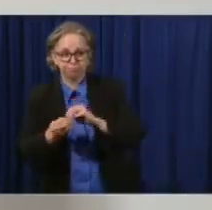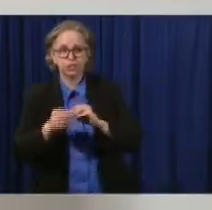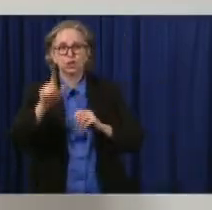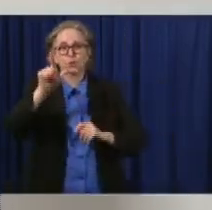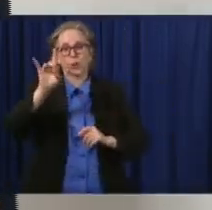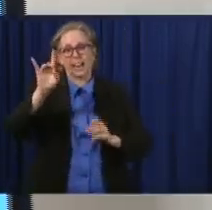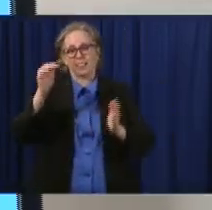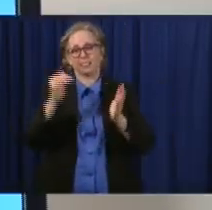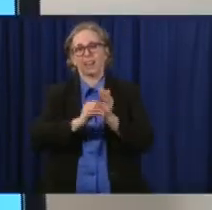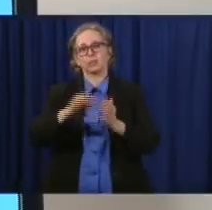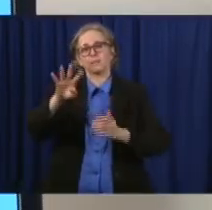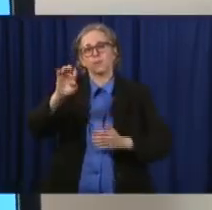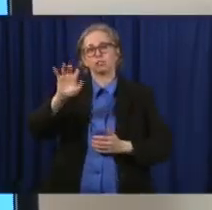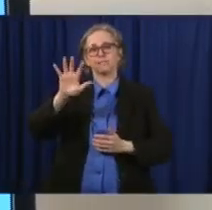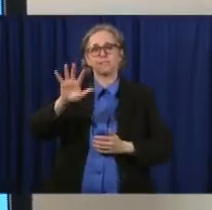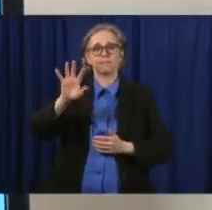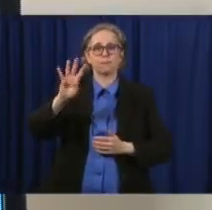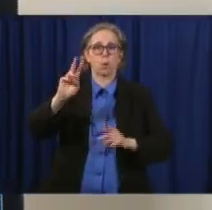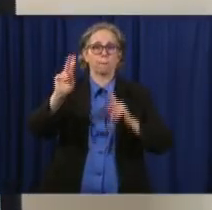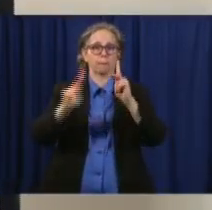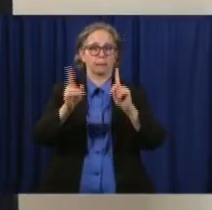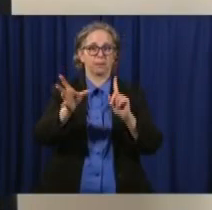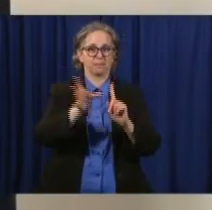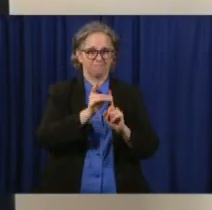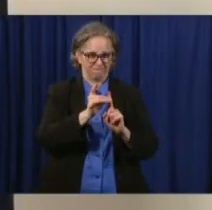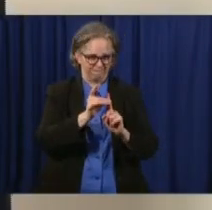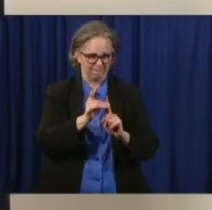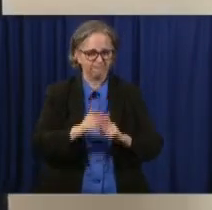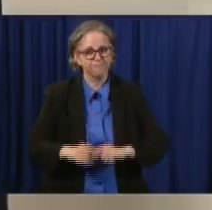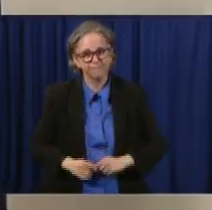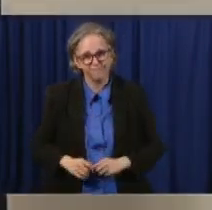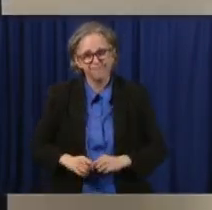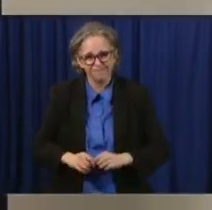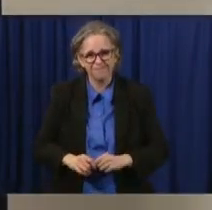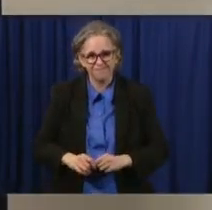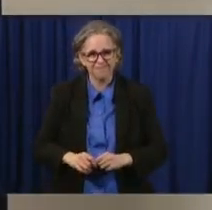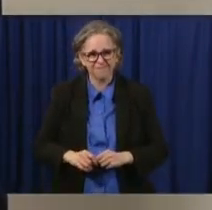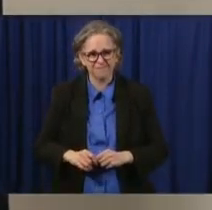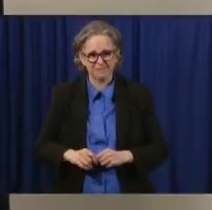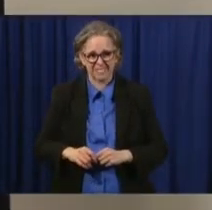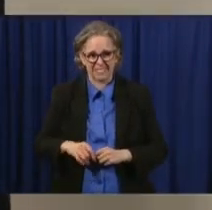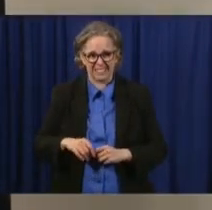DR. ACTON ? THANK YOU, GOVERNOR. LET'S START WITH OUR NUMBERS .